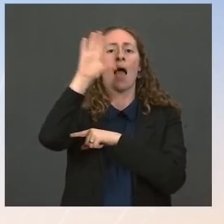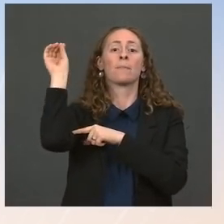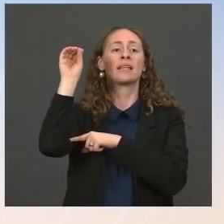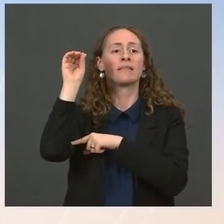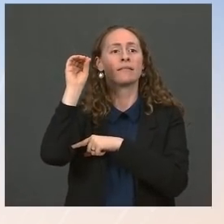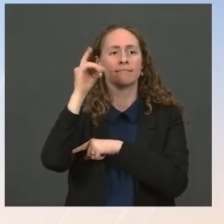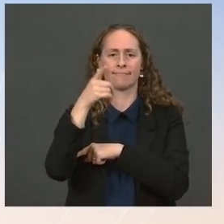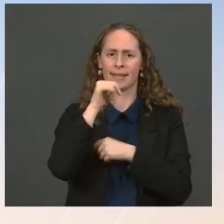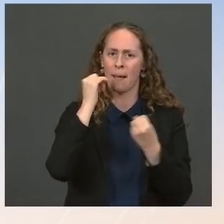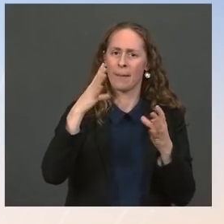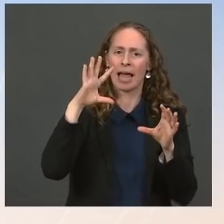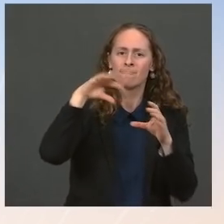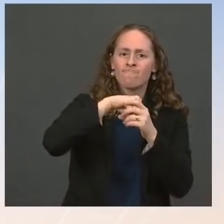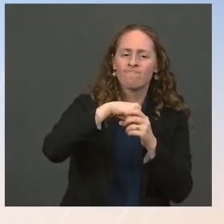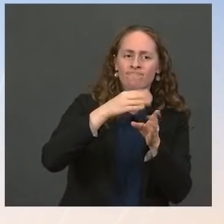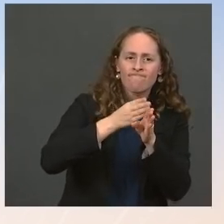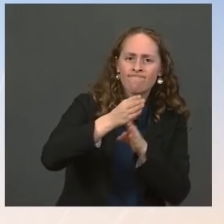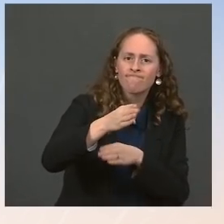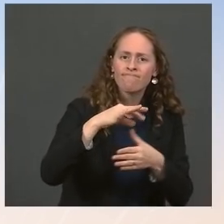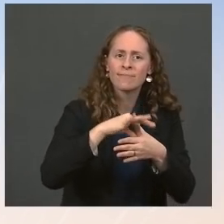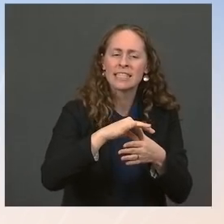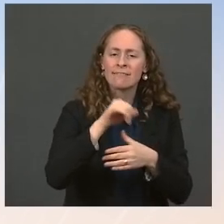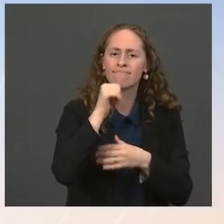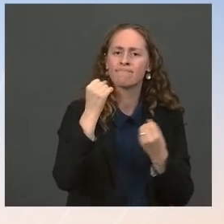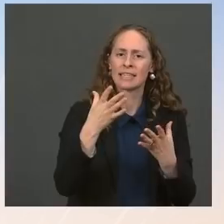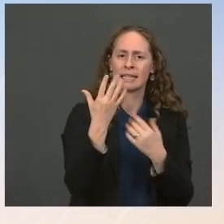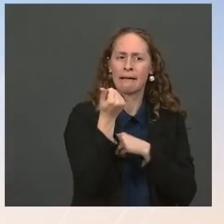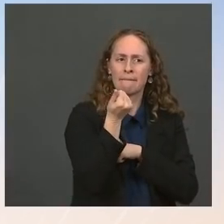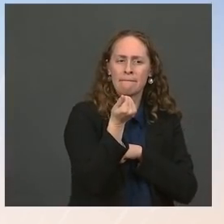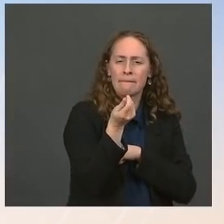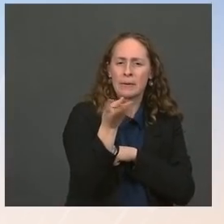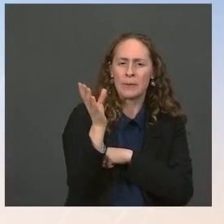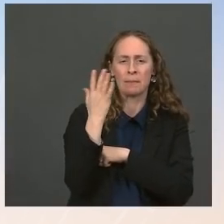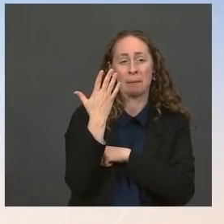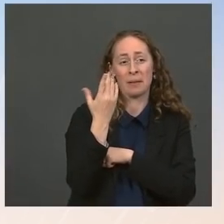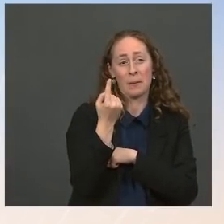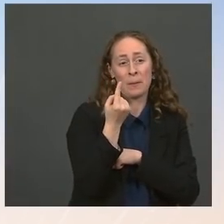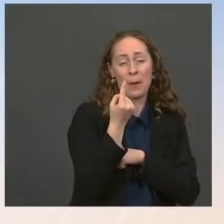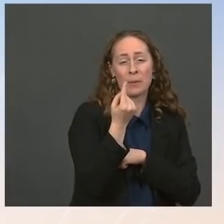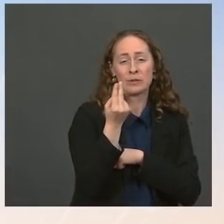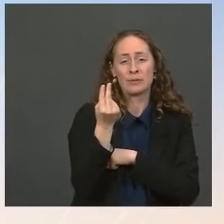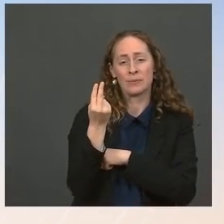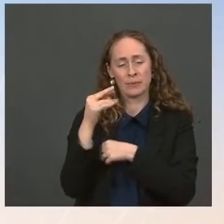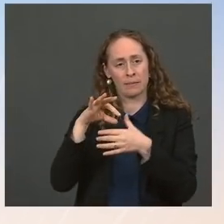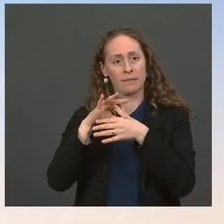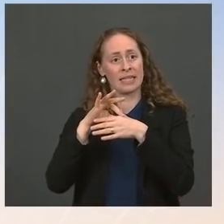and the fact that a lot of these issues are not as simple as a one-sentence explanation;